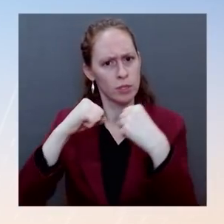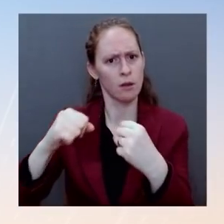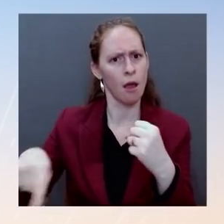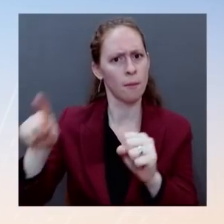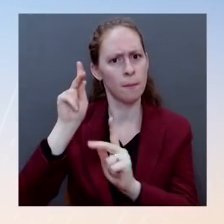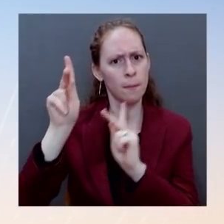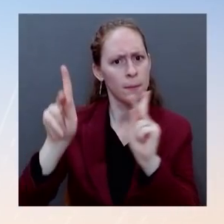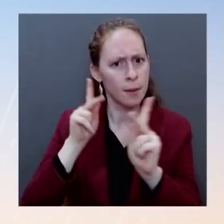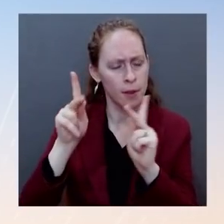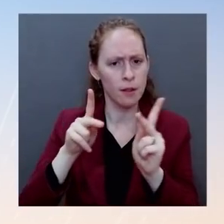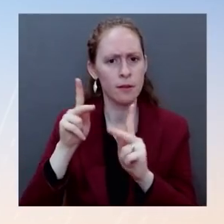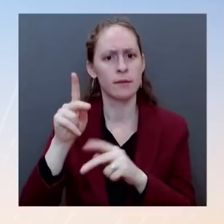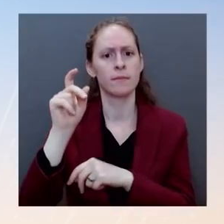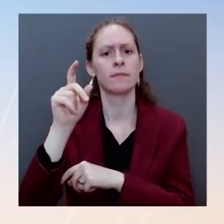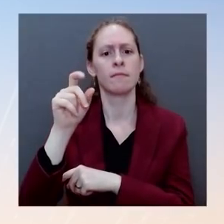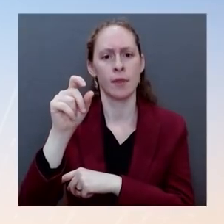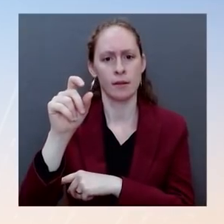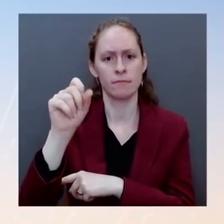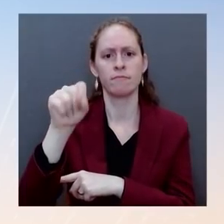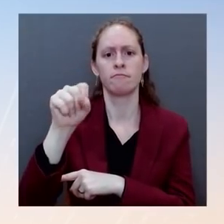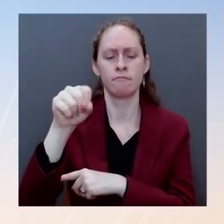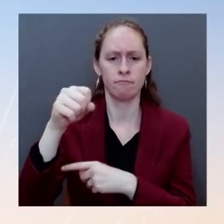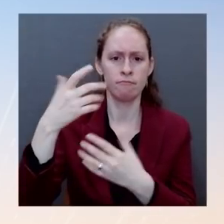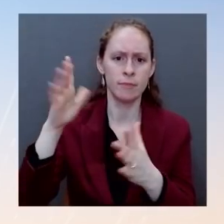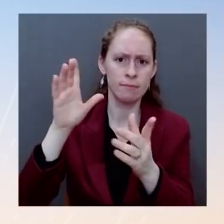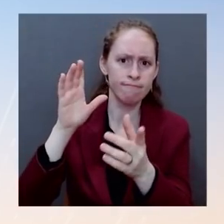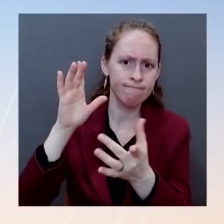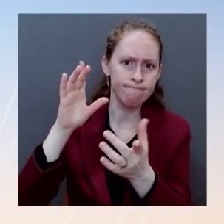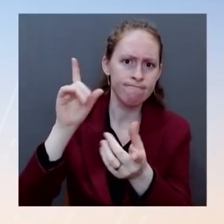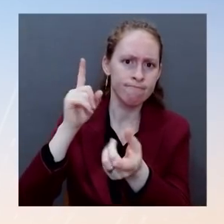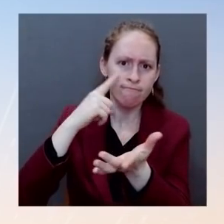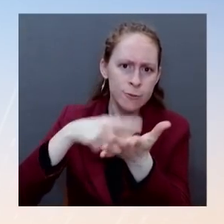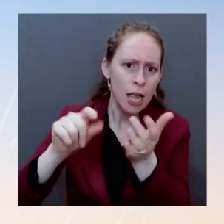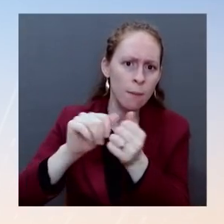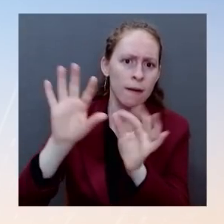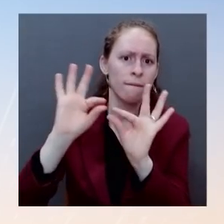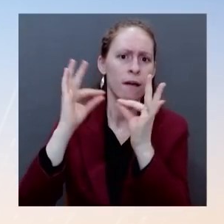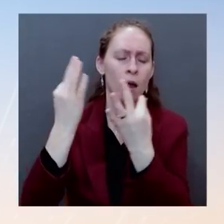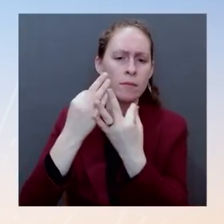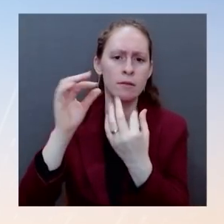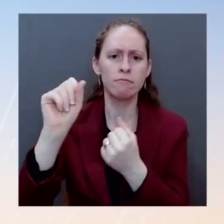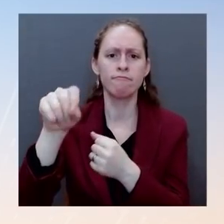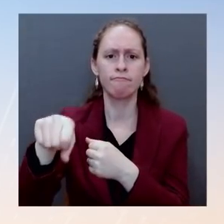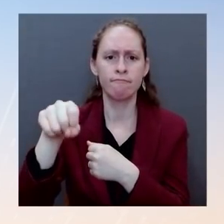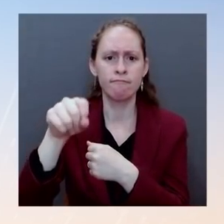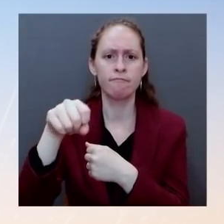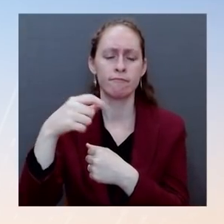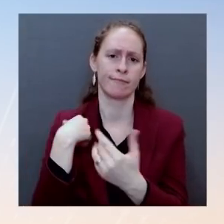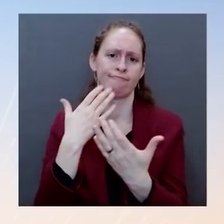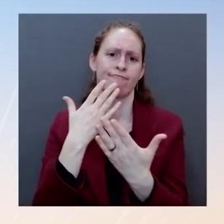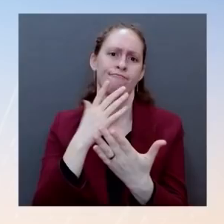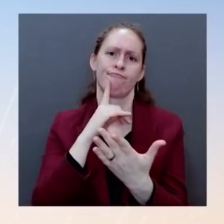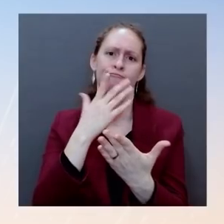We thank them for their continued advocacy. In terms of a meeting with the President, I just don't have anything to preview at this point in time. The Press: And one other -- one other question.